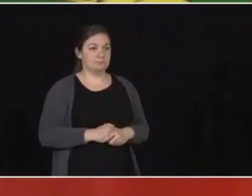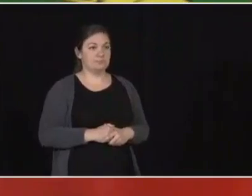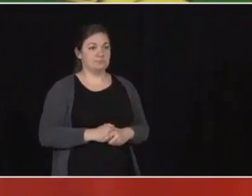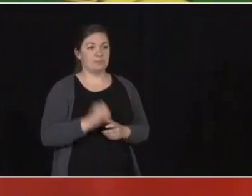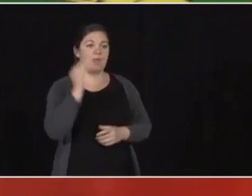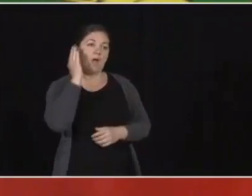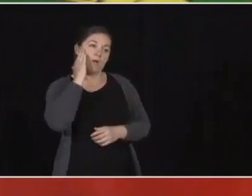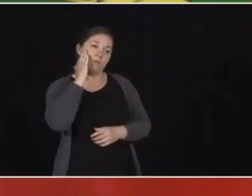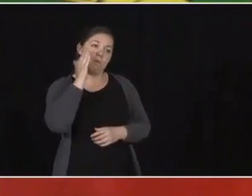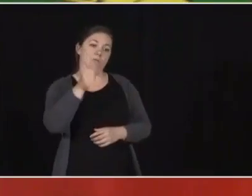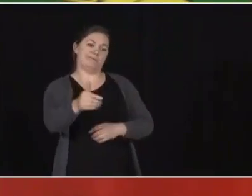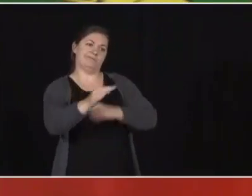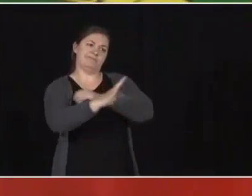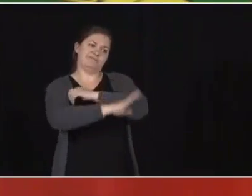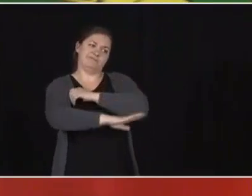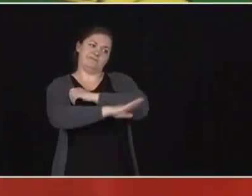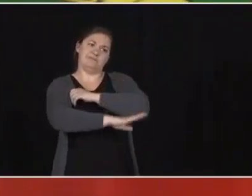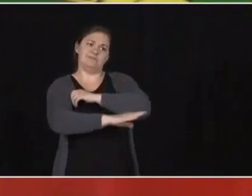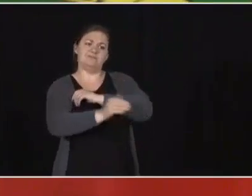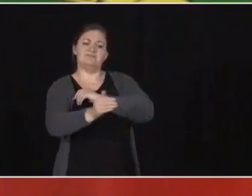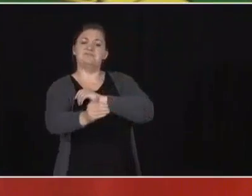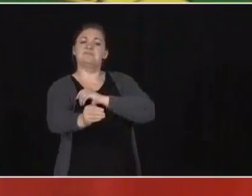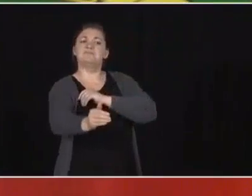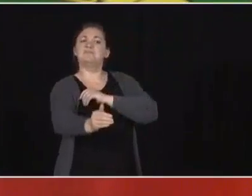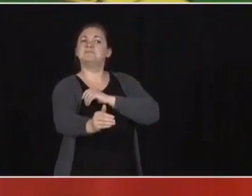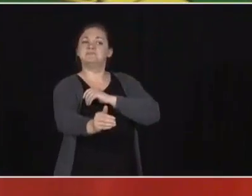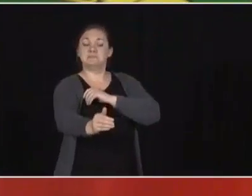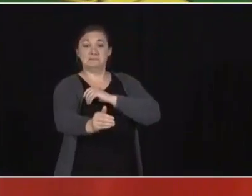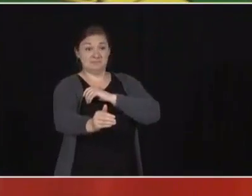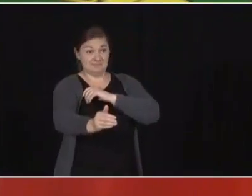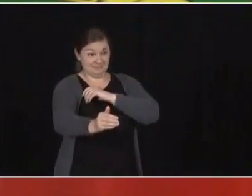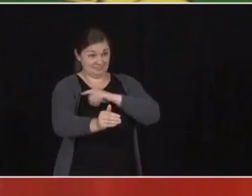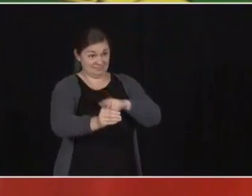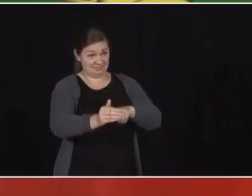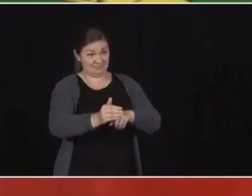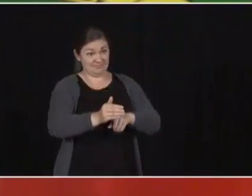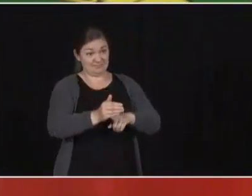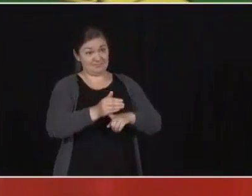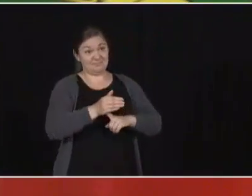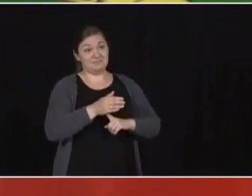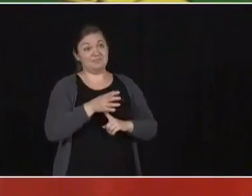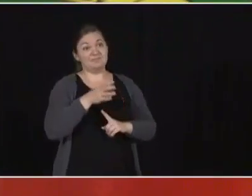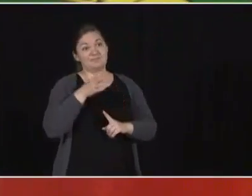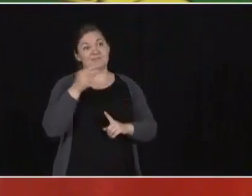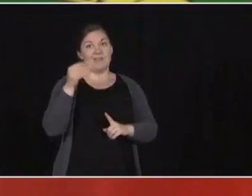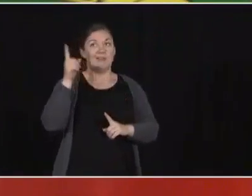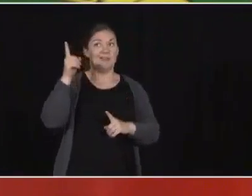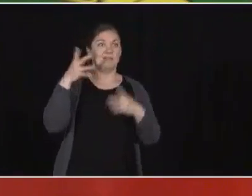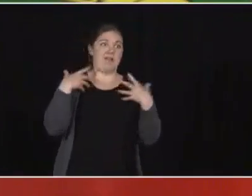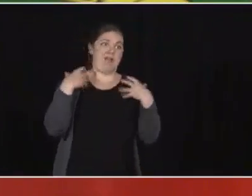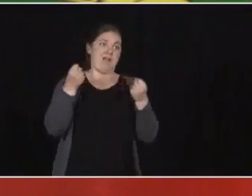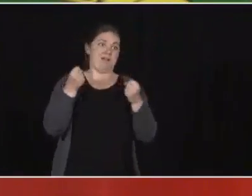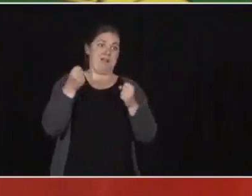I know it's a couple minutes away for health Canada look at the thumbs-up